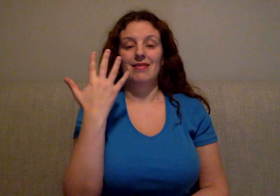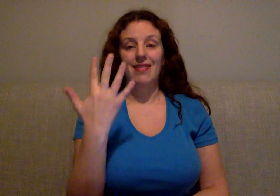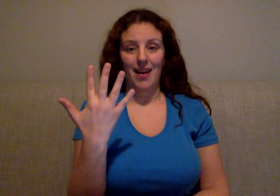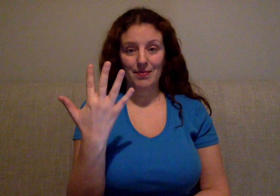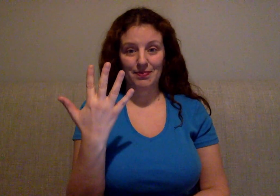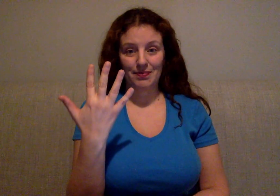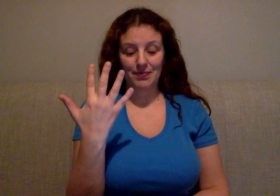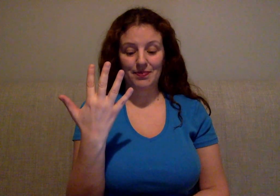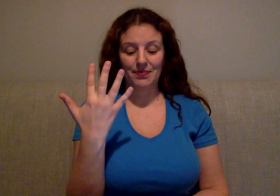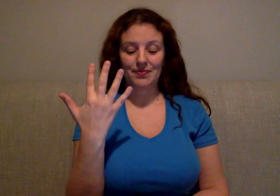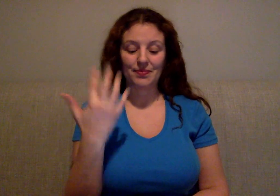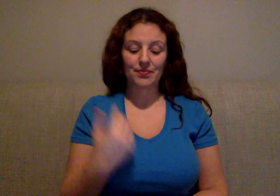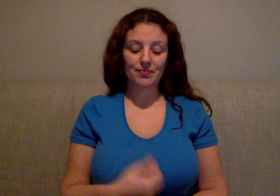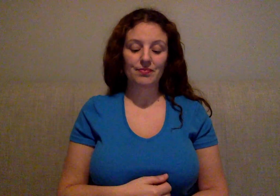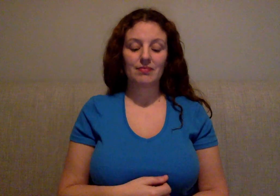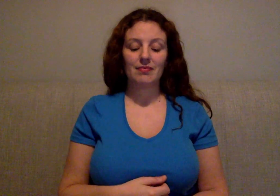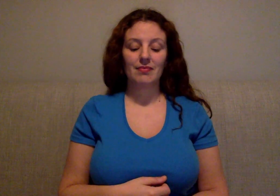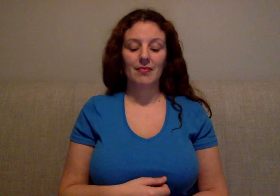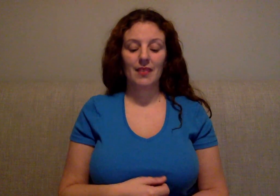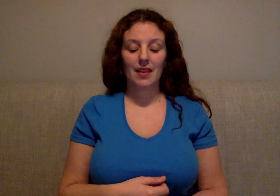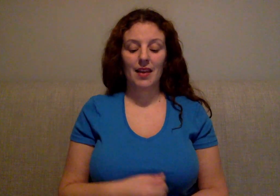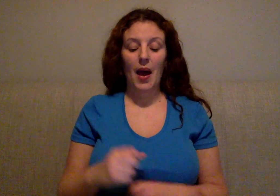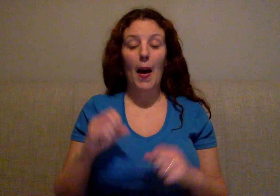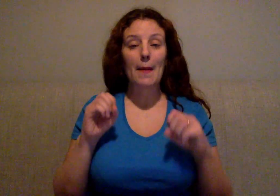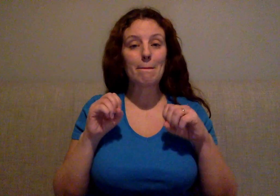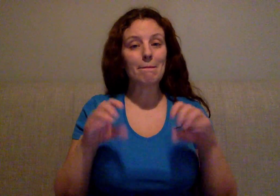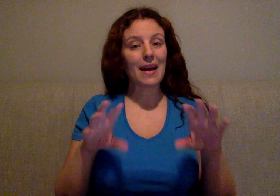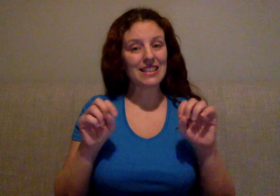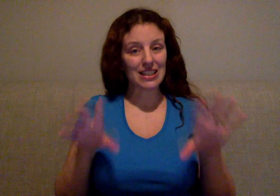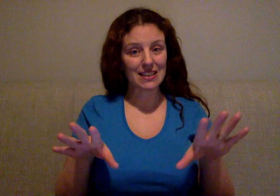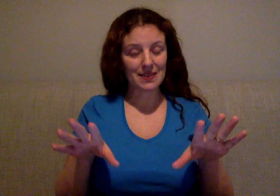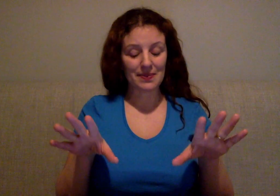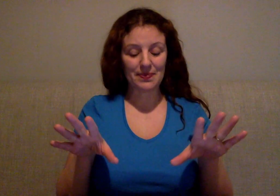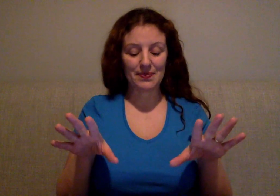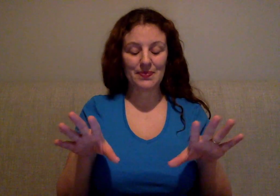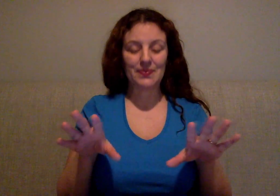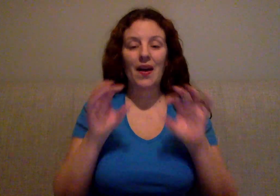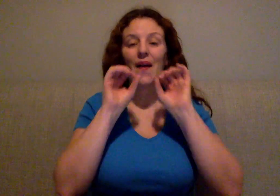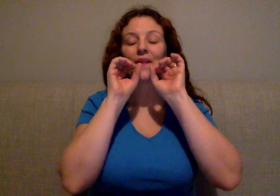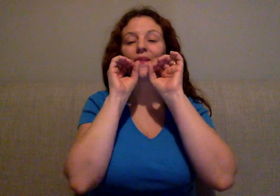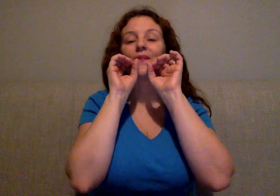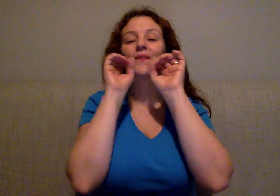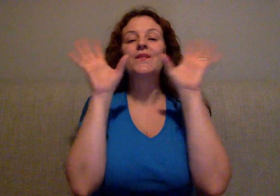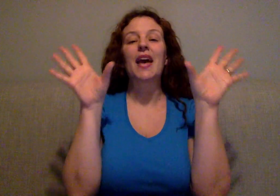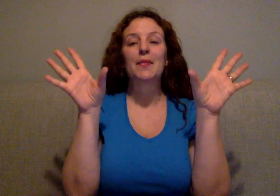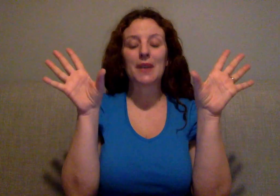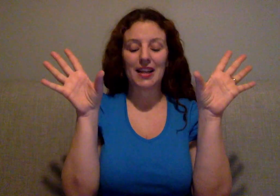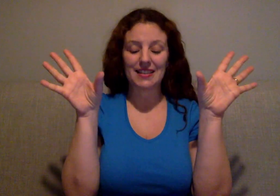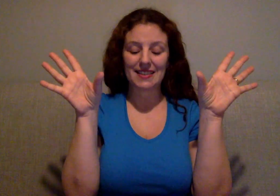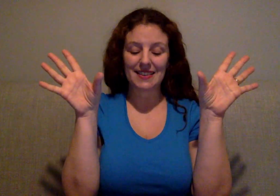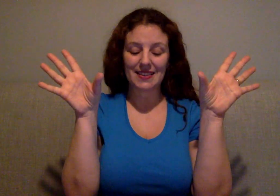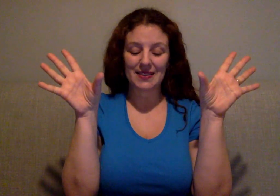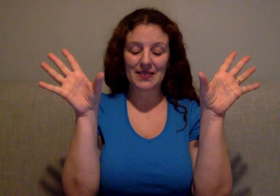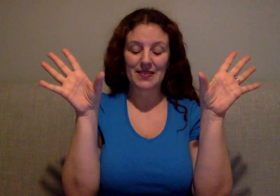This handshape- [5] handshape MAGIC FAMOUS